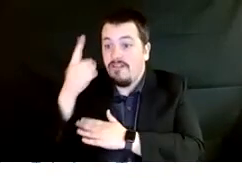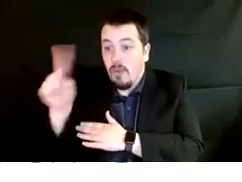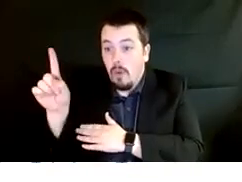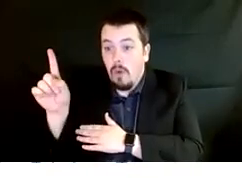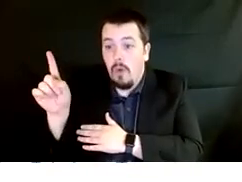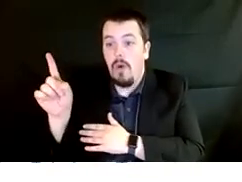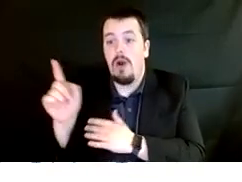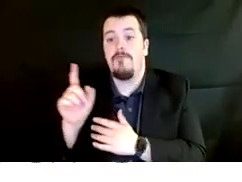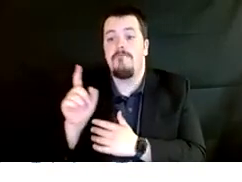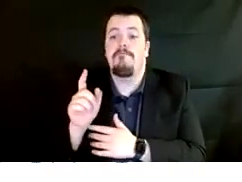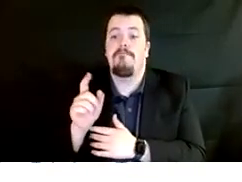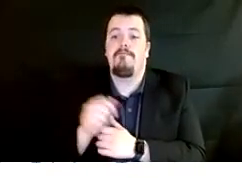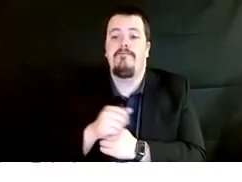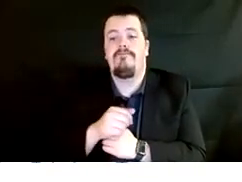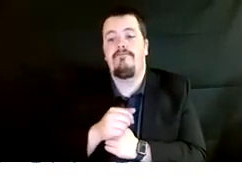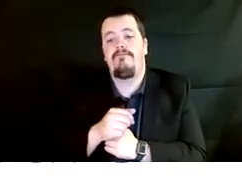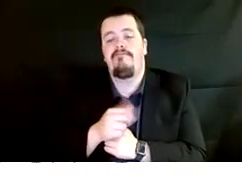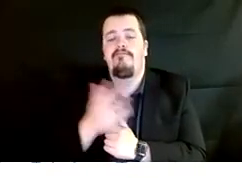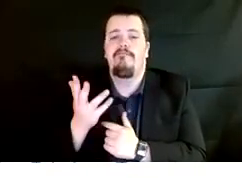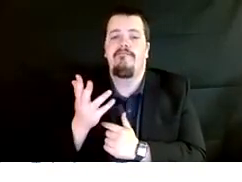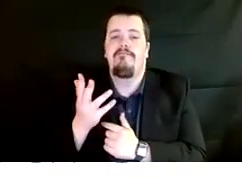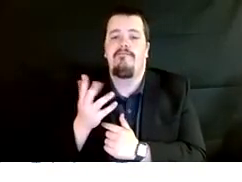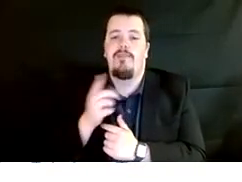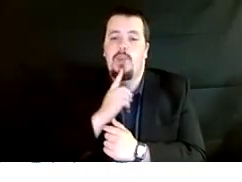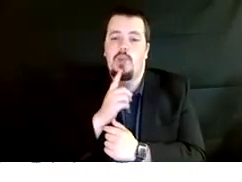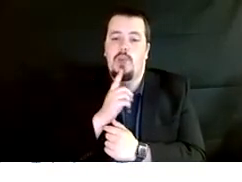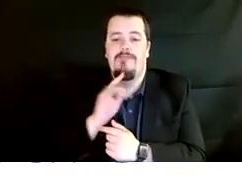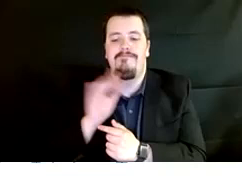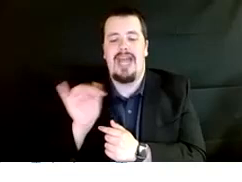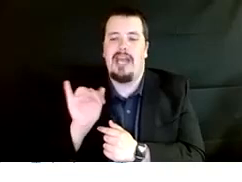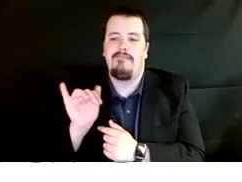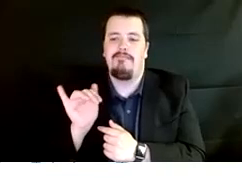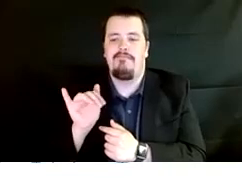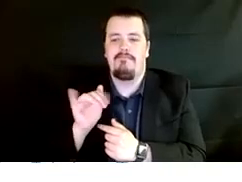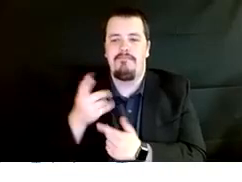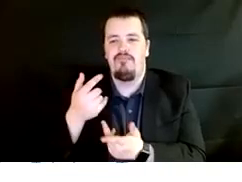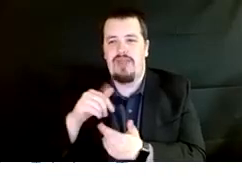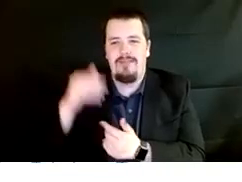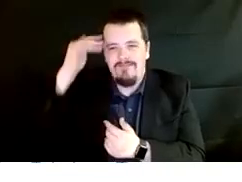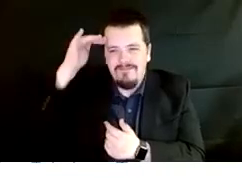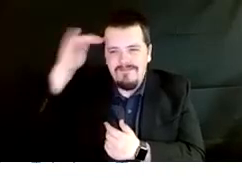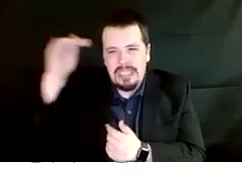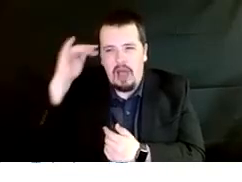um it was it was kind of a philosophical shift from the original guidance